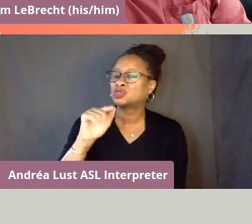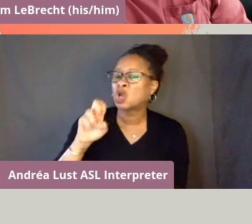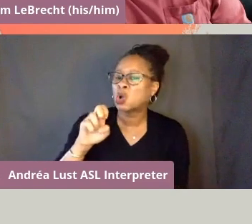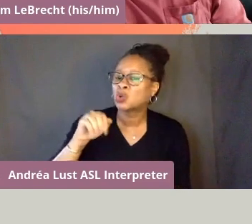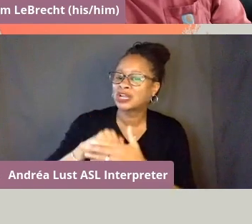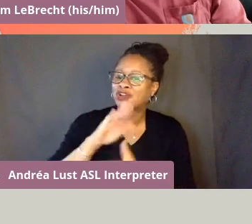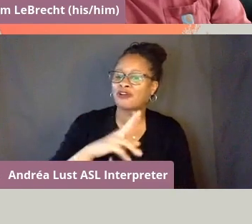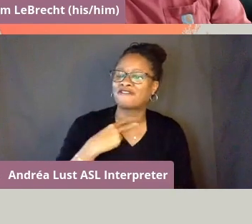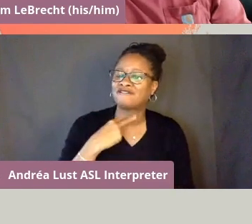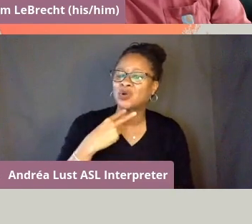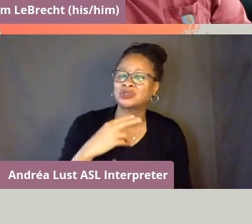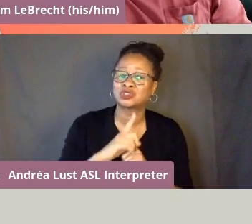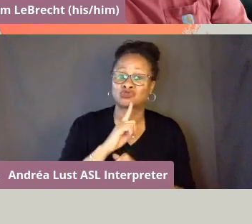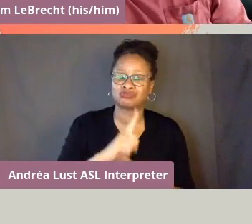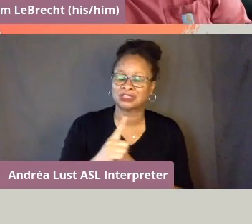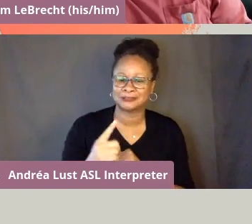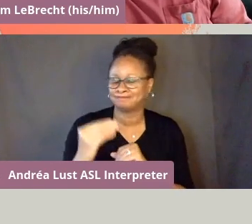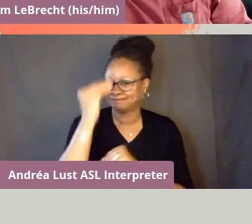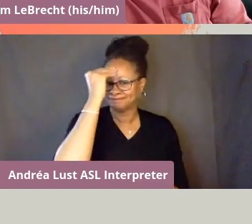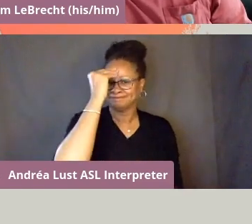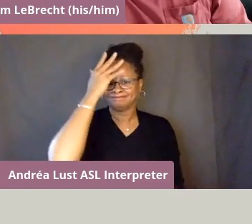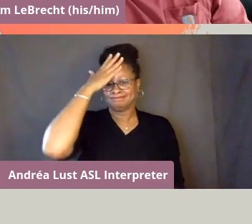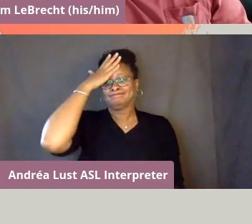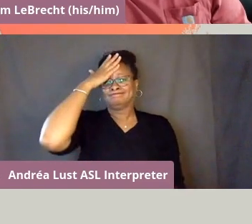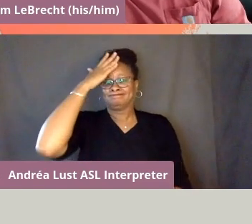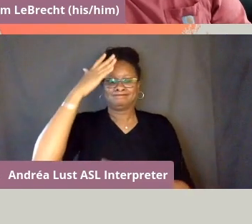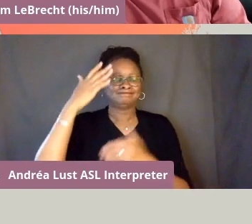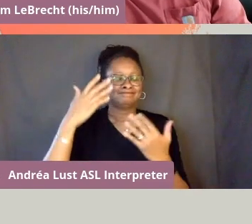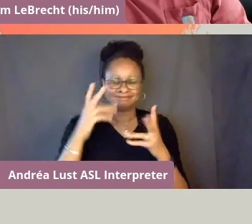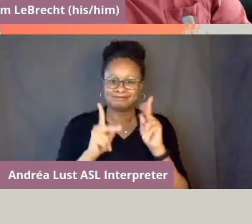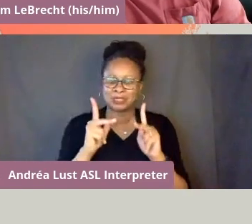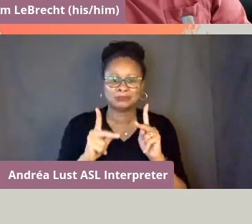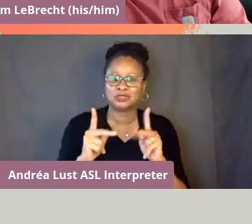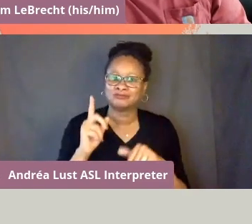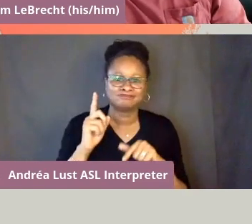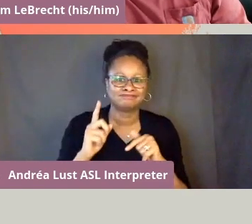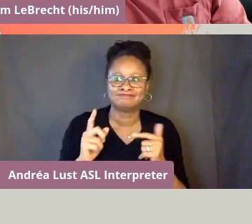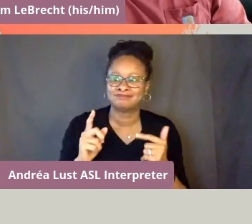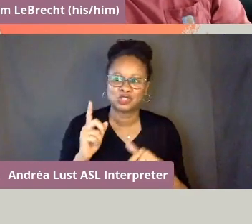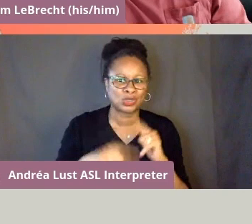just registers on a level that I don't think that you can get from AI.